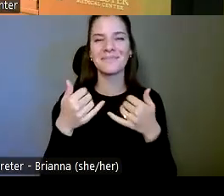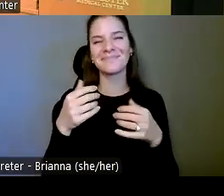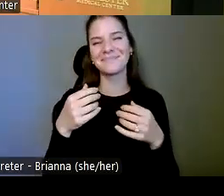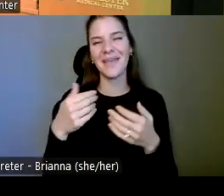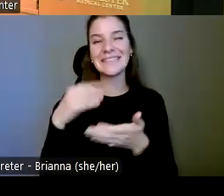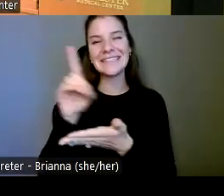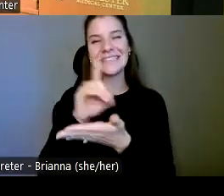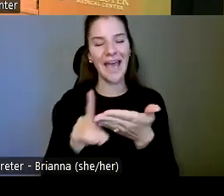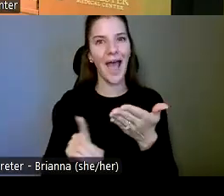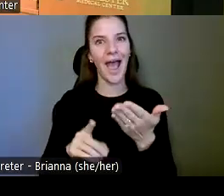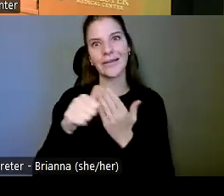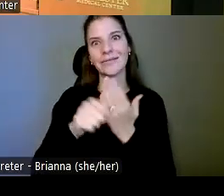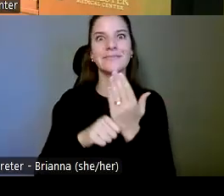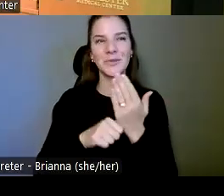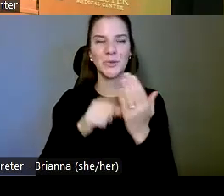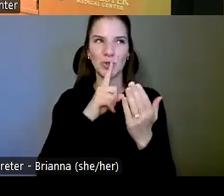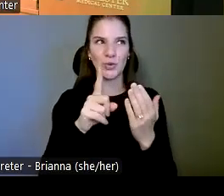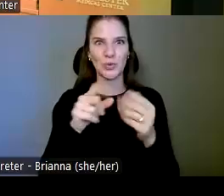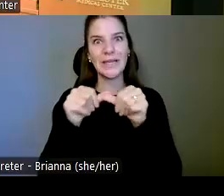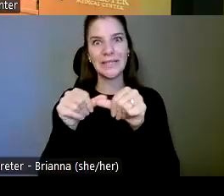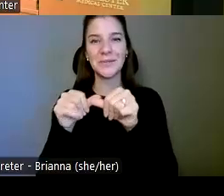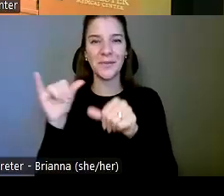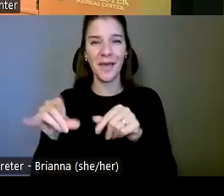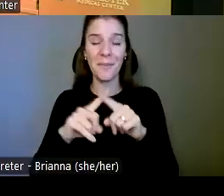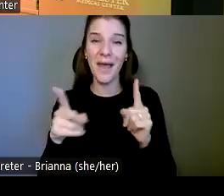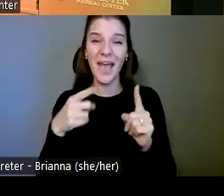have to read through a pamphlet, but you can get a coach and sort of prompts and other things. But